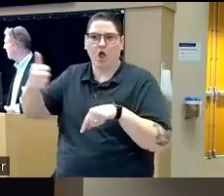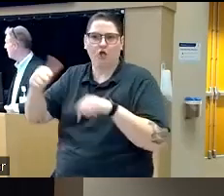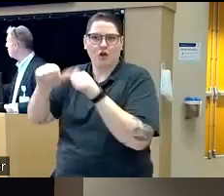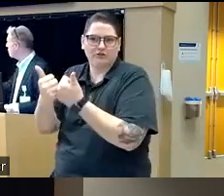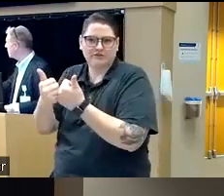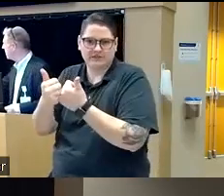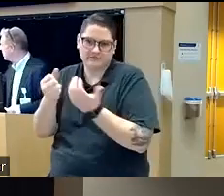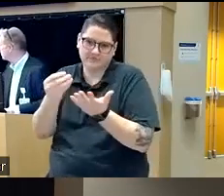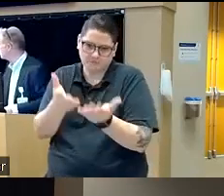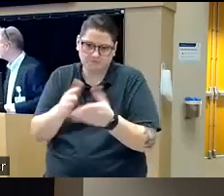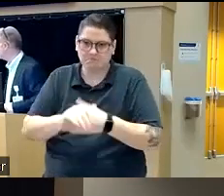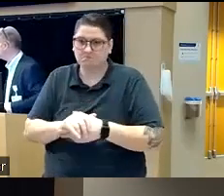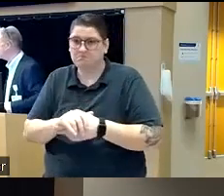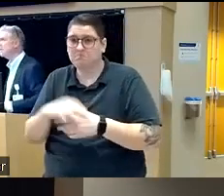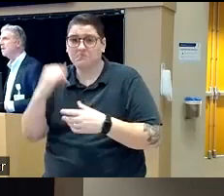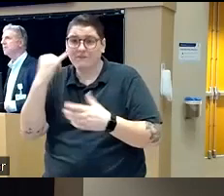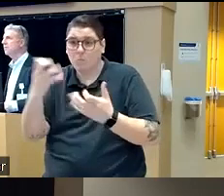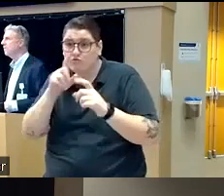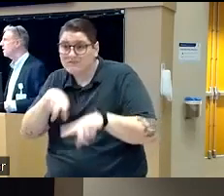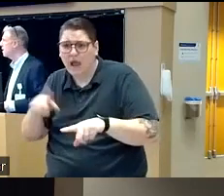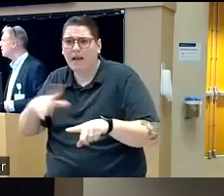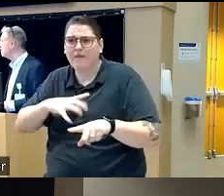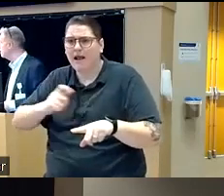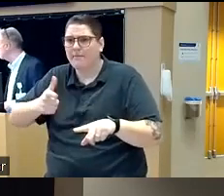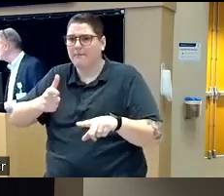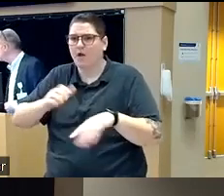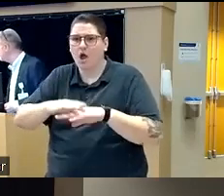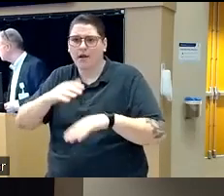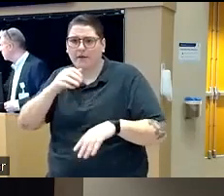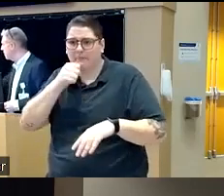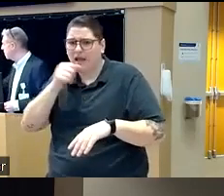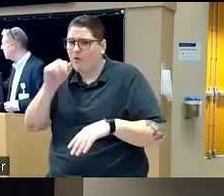and if you want to respond maybe just turn on your mic I don't know if they're on just pull that